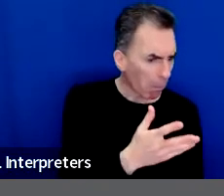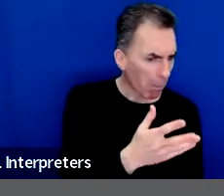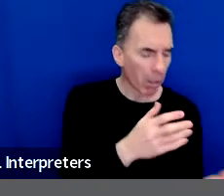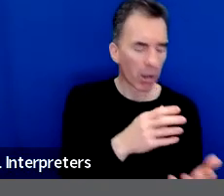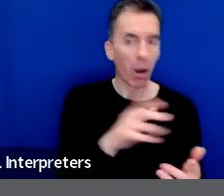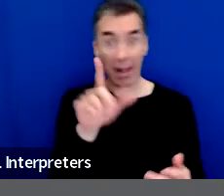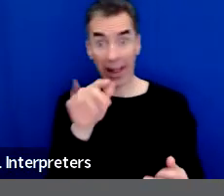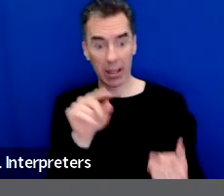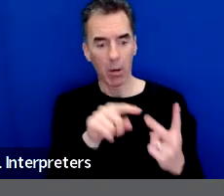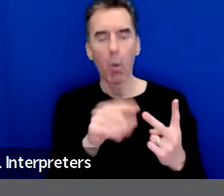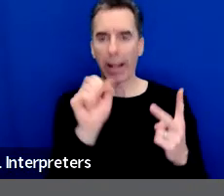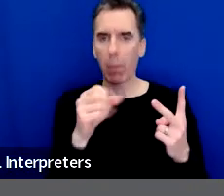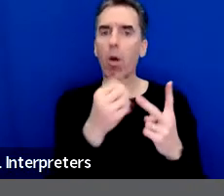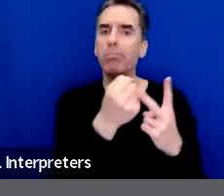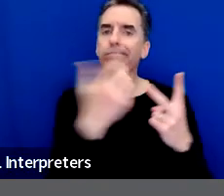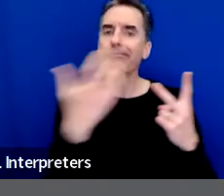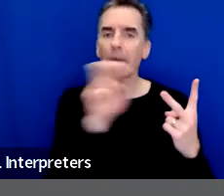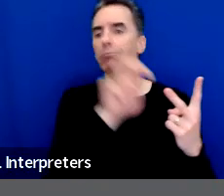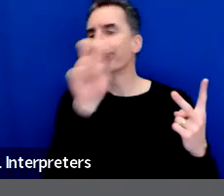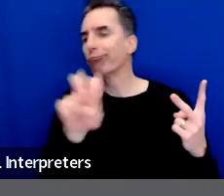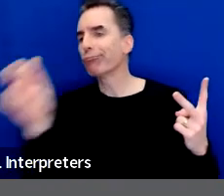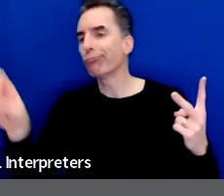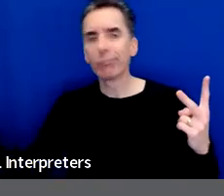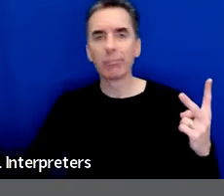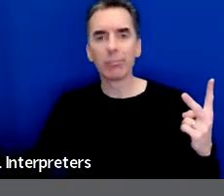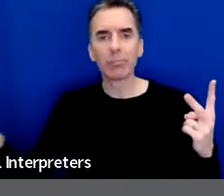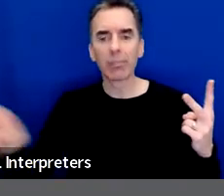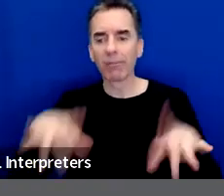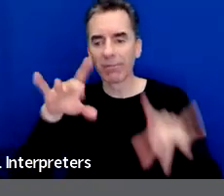and they can go down to the appendix or the subject index or something.